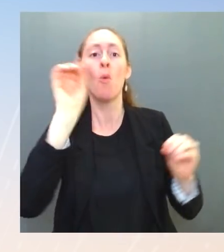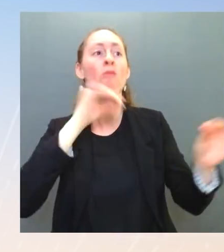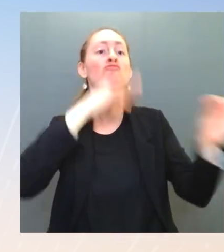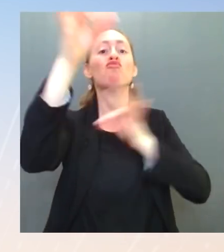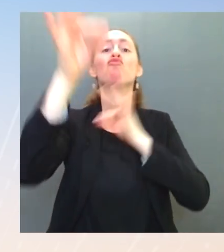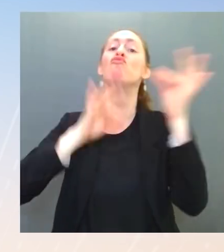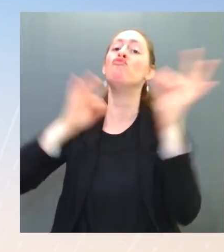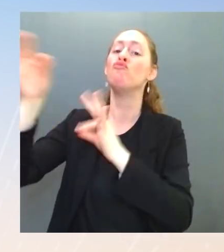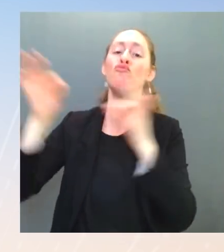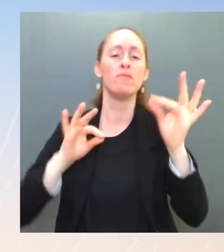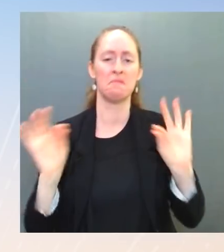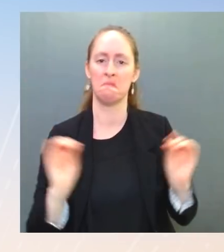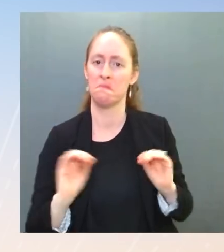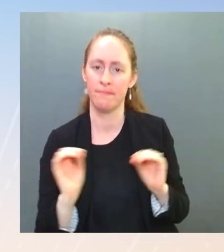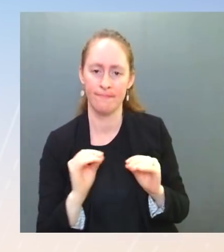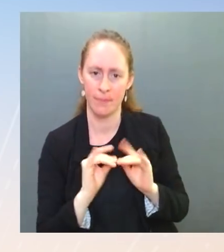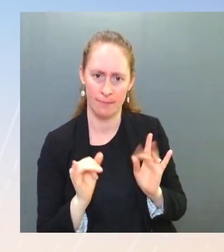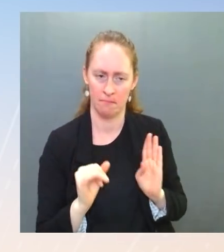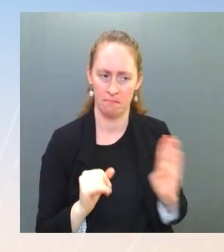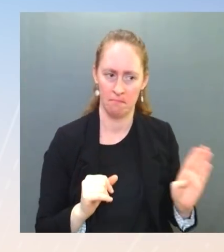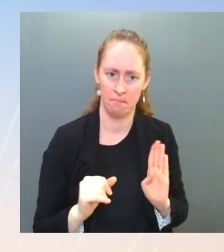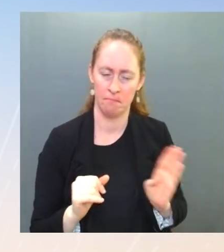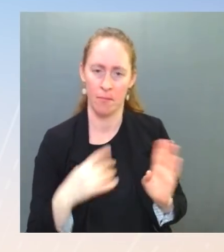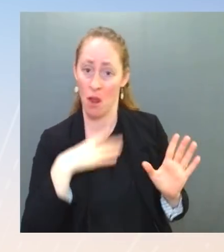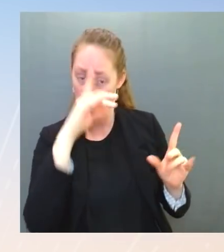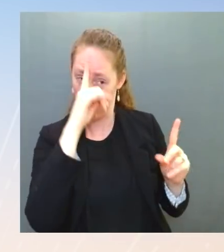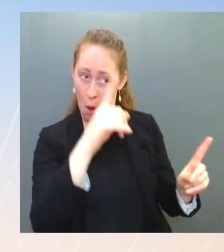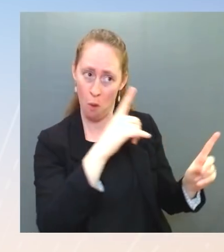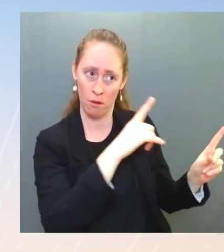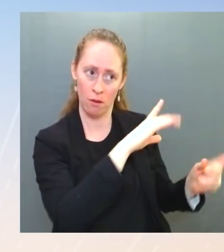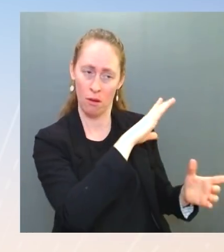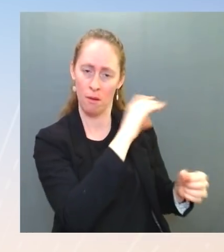On the President's conversation with Modi, wondering if the fact that Mayor Garcetti